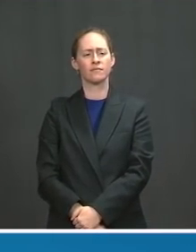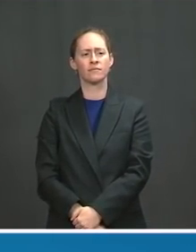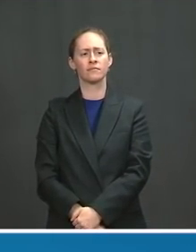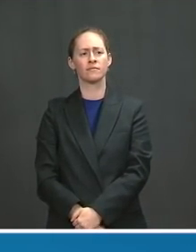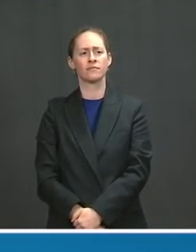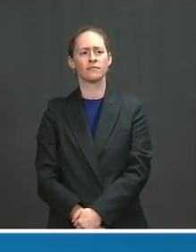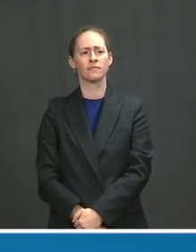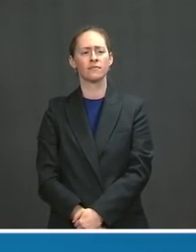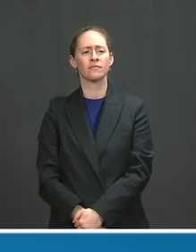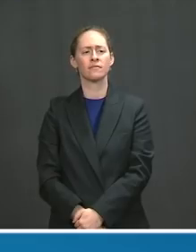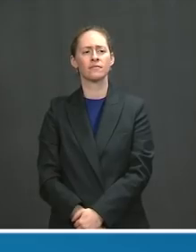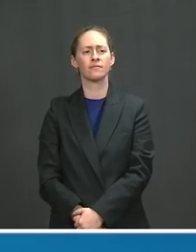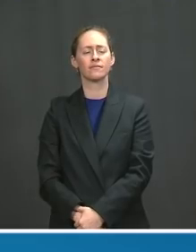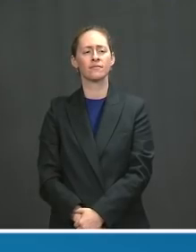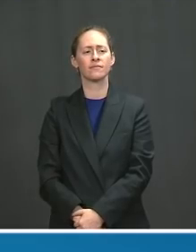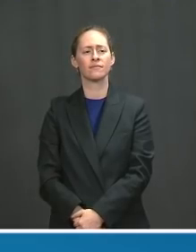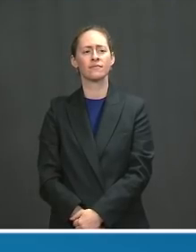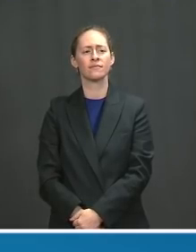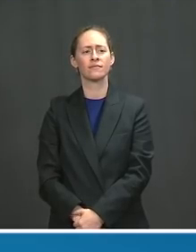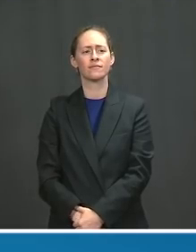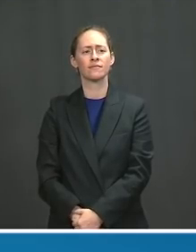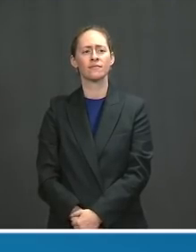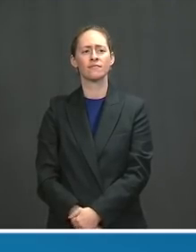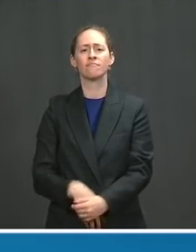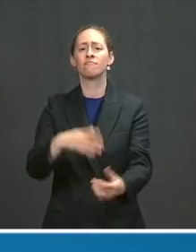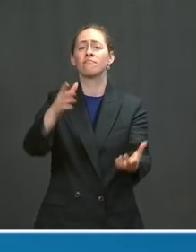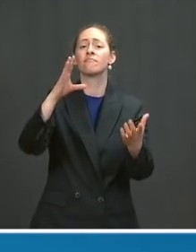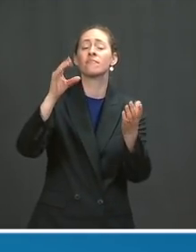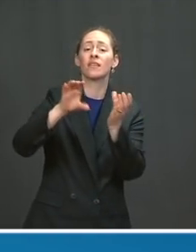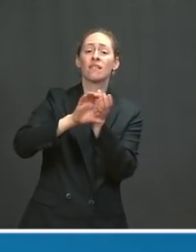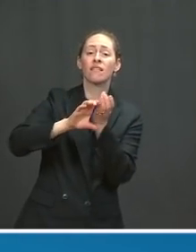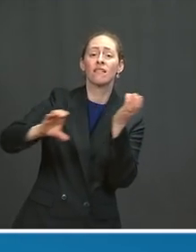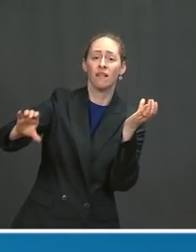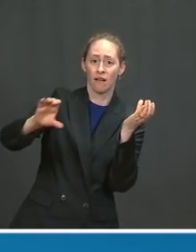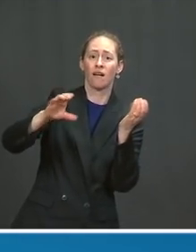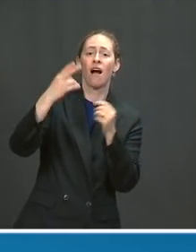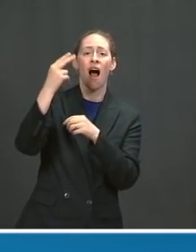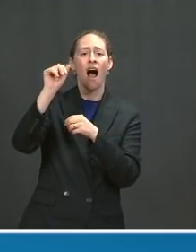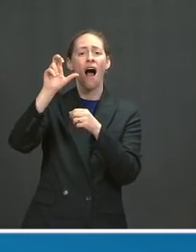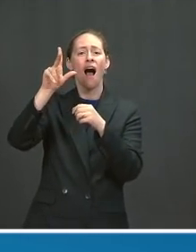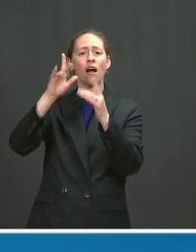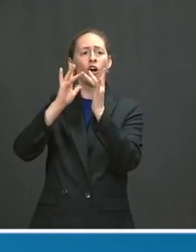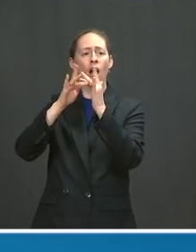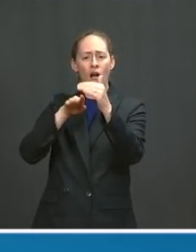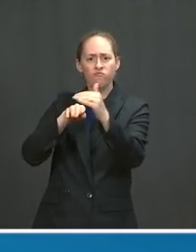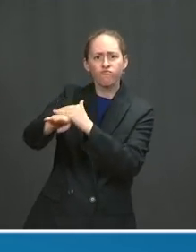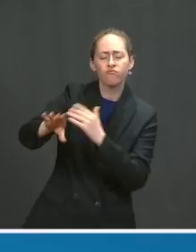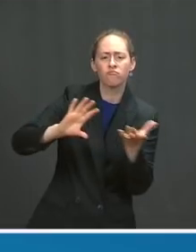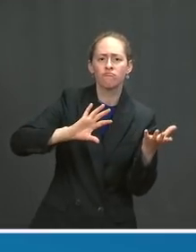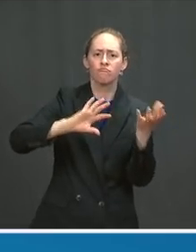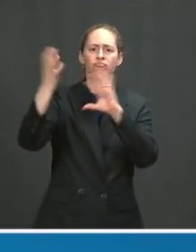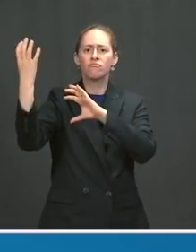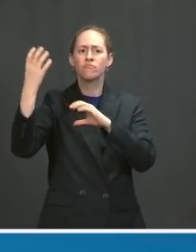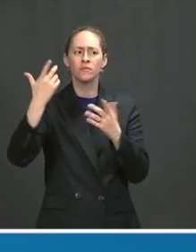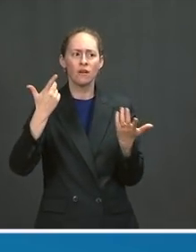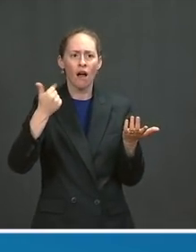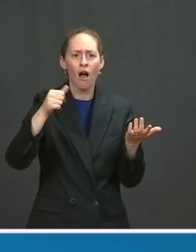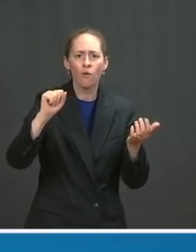One country's carbon emissions can threaten the sustainability of the whole earth.